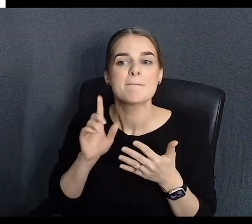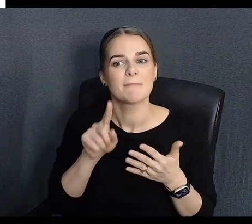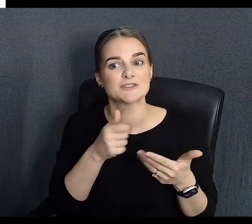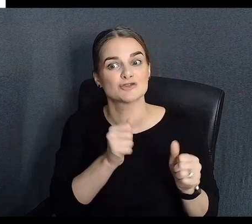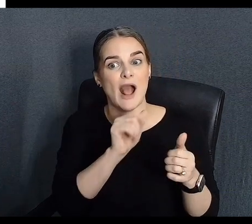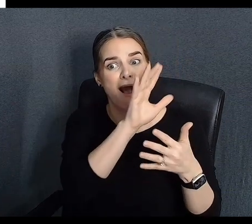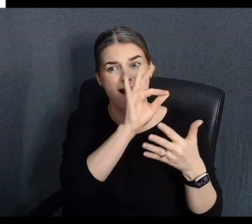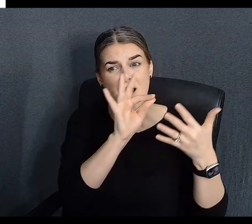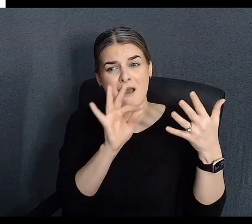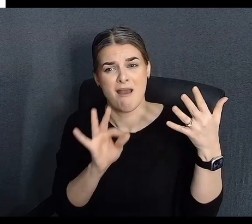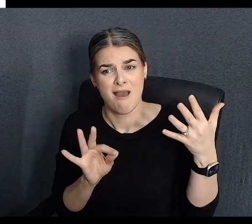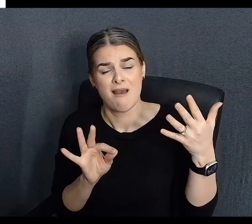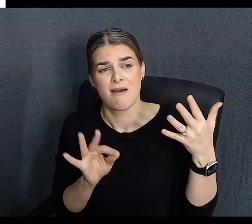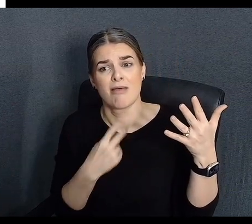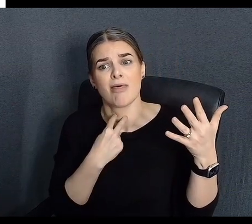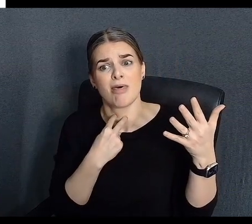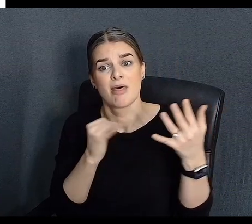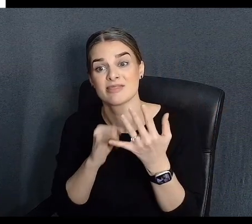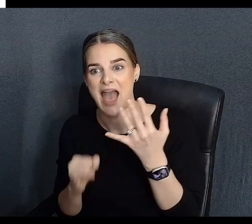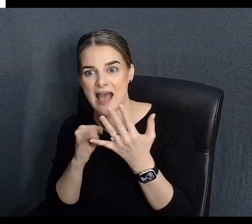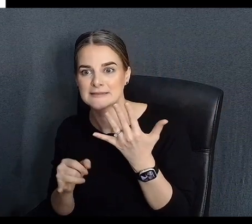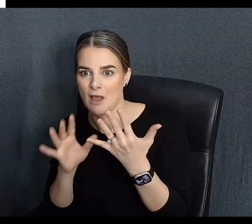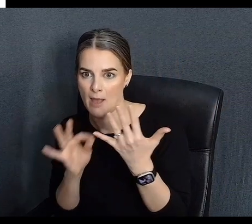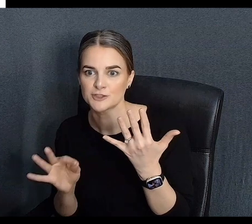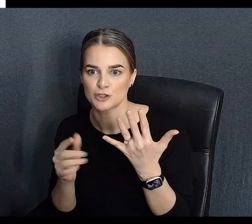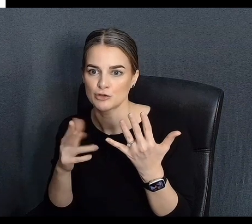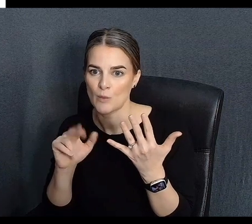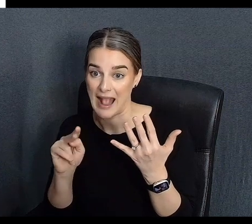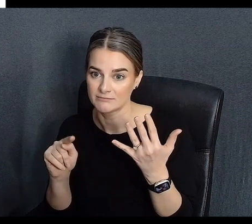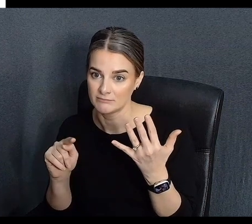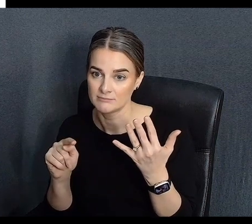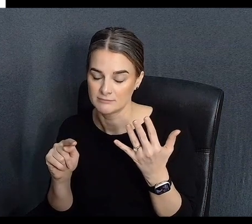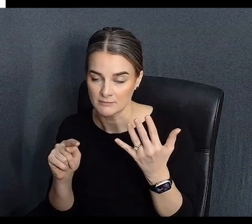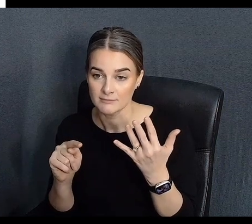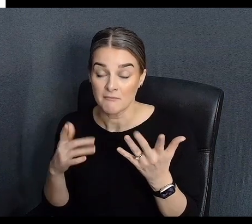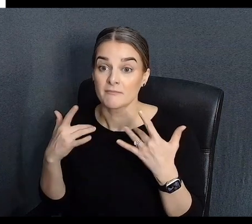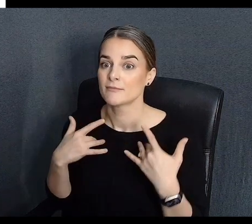And a lot of times too, with grants, it's good to mention and look into that sometimes, they will